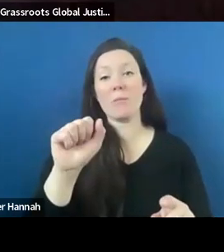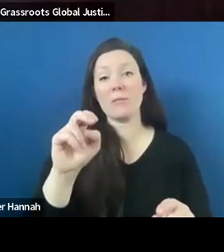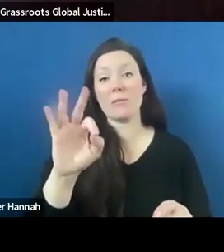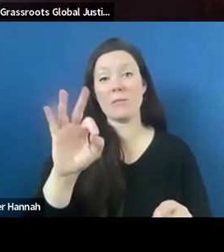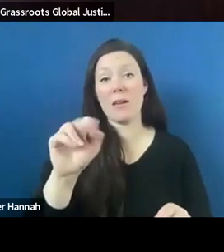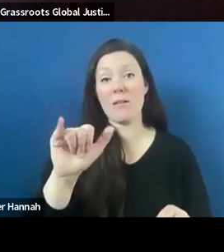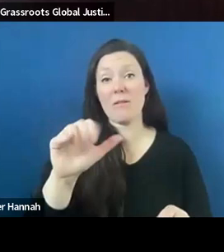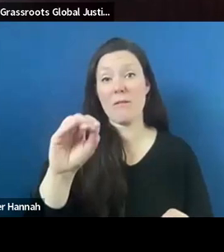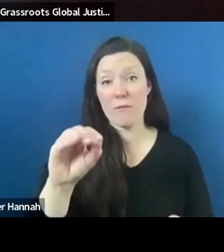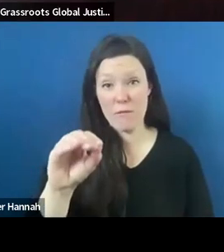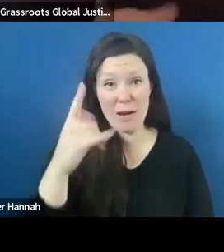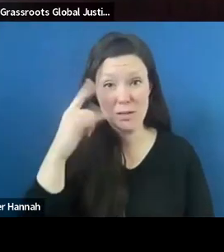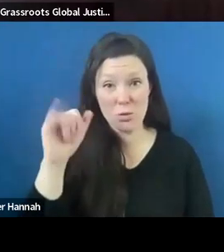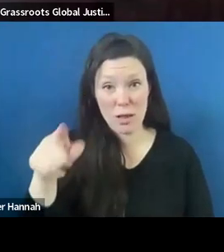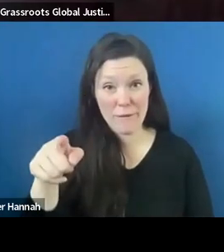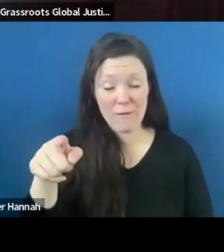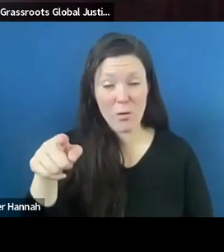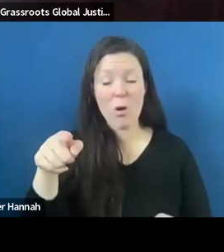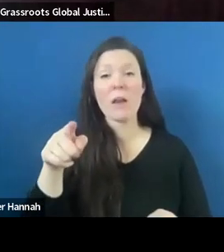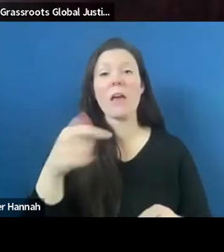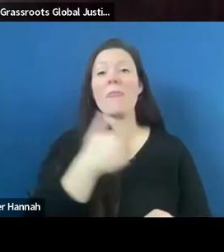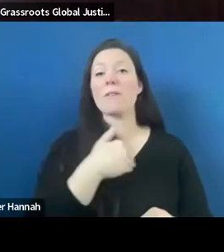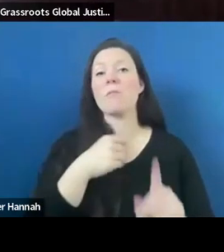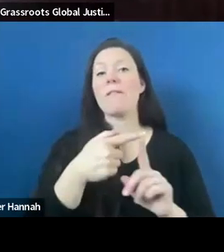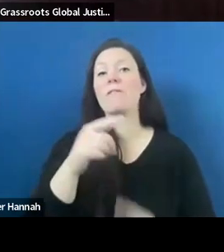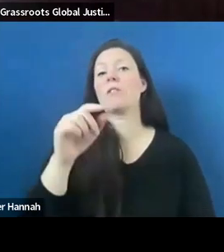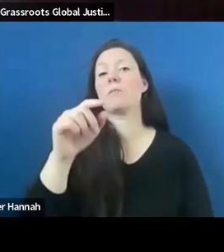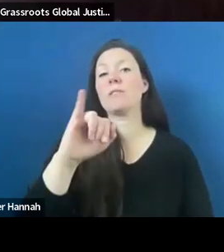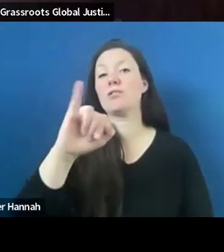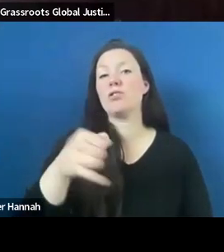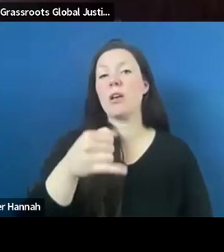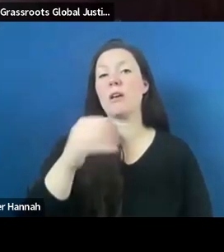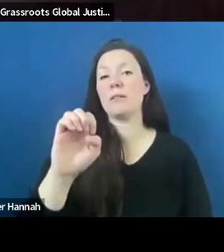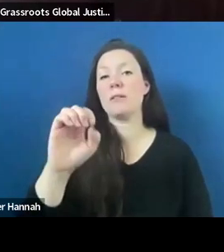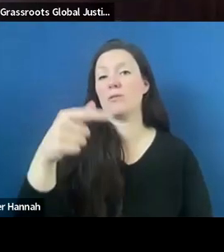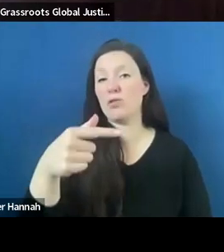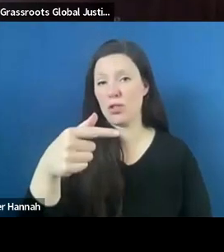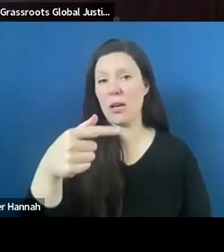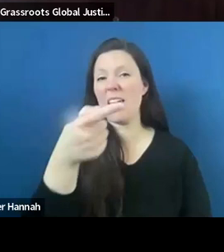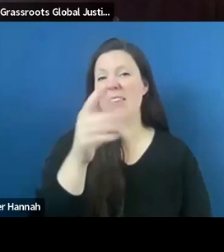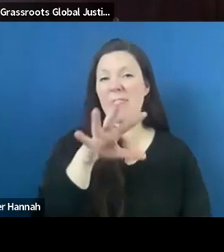the Arab Resource and Organizing Center, a member of GGJ, engage in a block the boat coalition